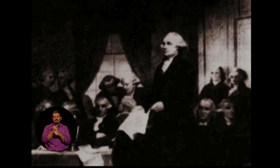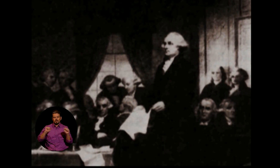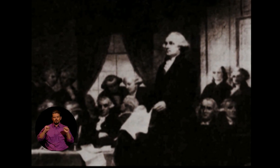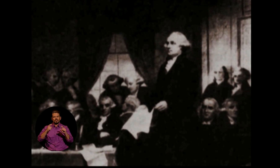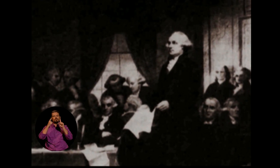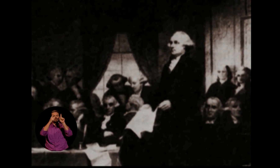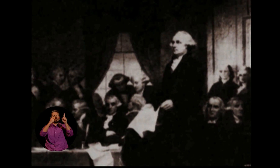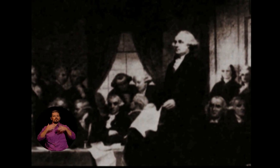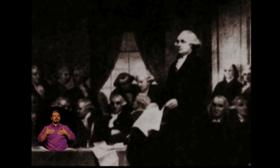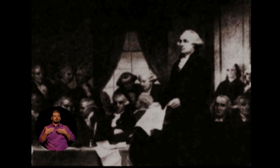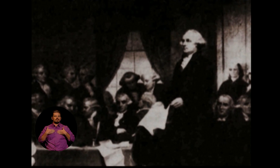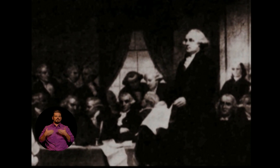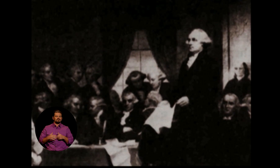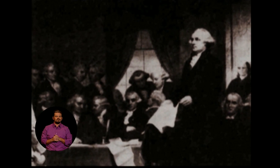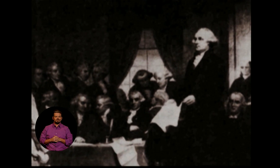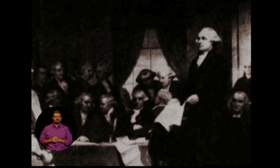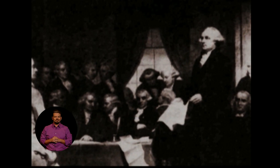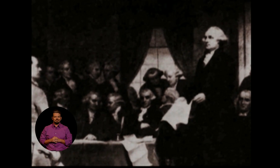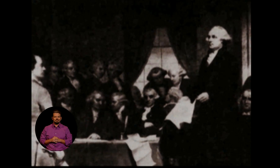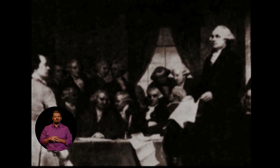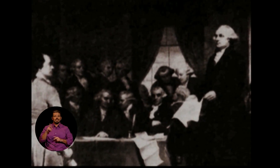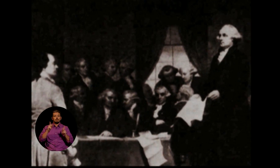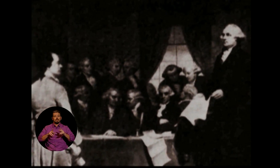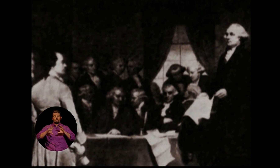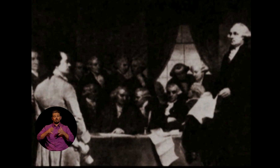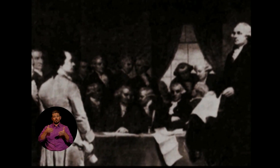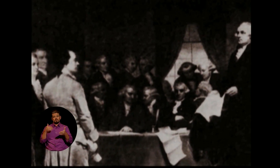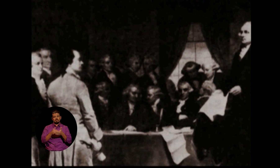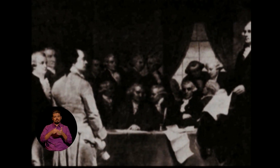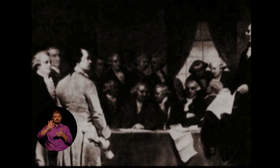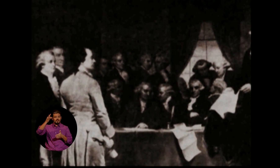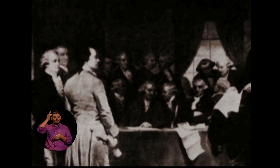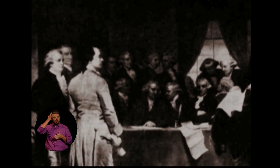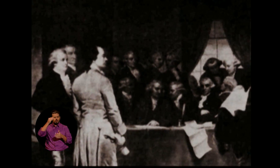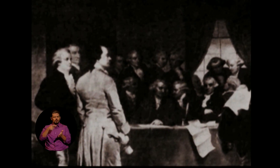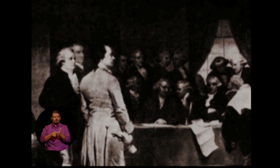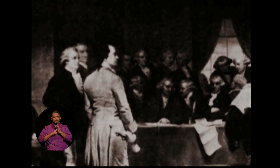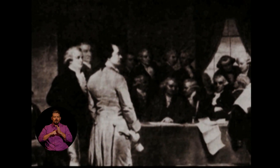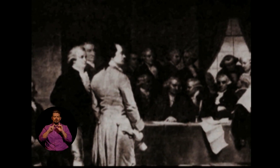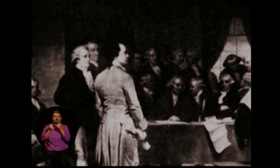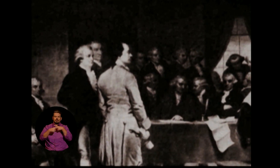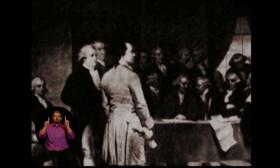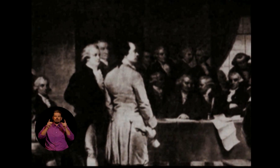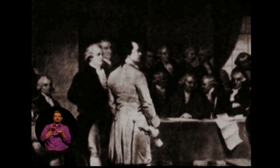AND THE PURSUIT OF HAPPINESS. THE ANTI-FEDERALIST INSISTED UPON A DECLARATION OF RIGHTS